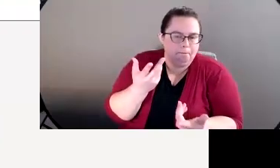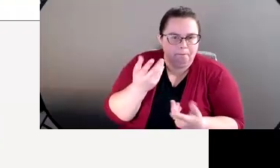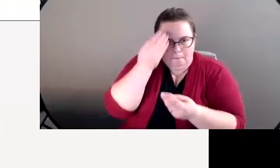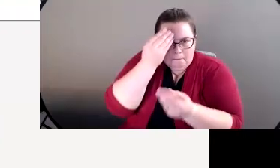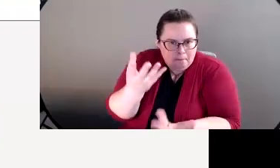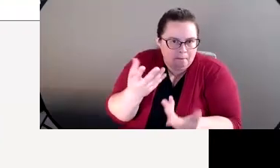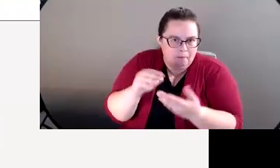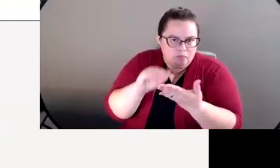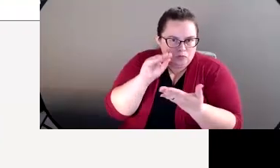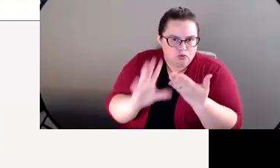If you want to use this feature.